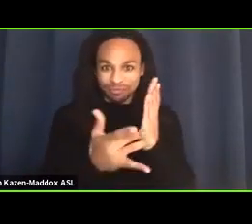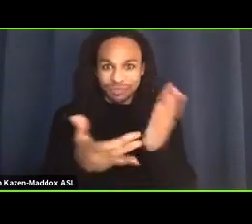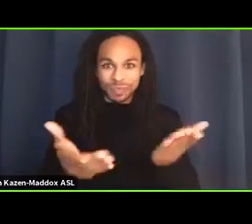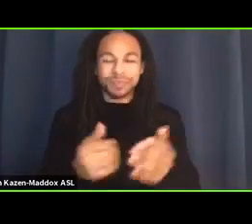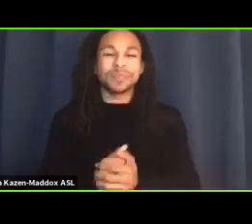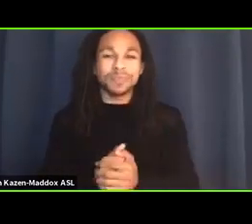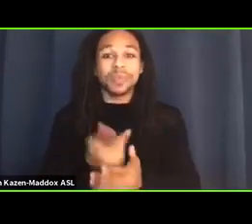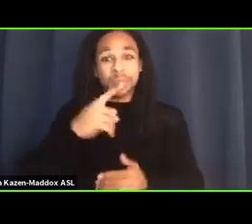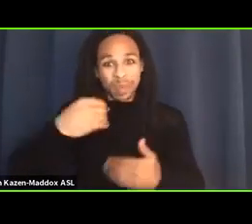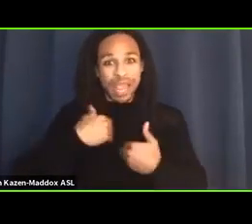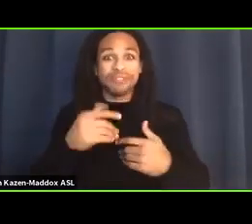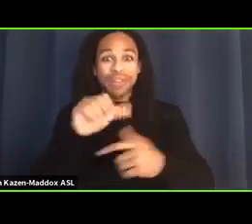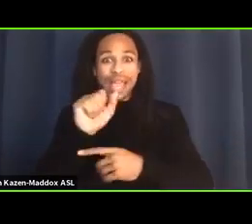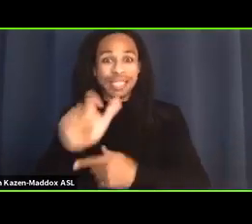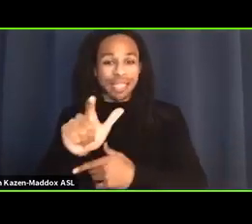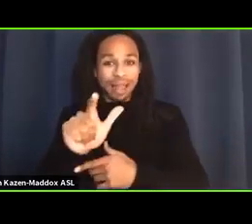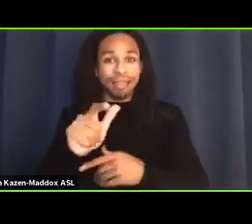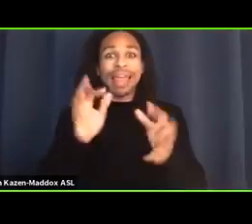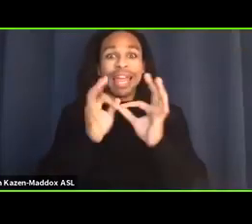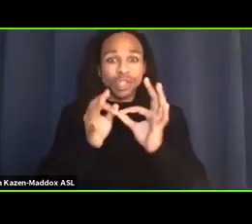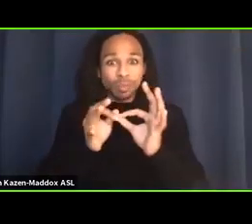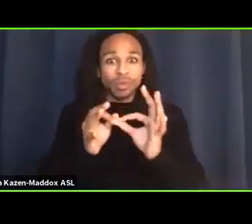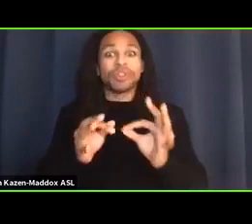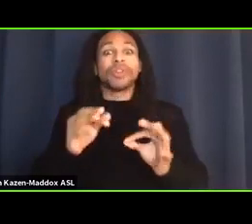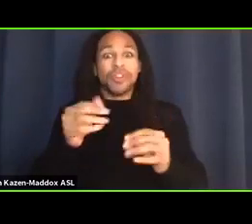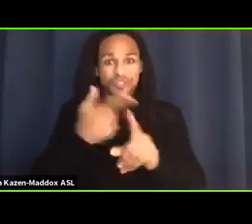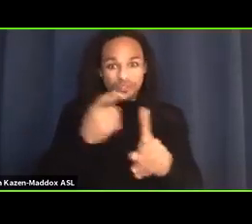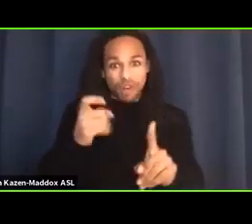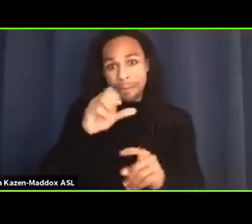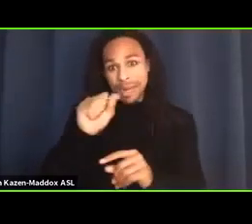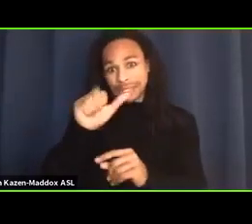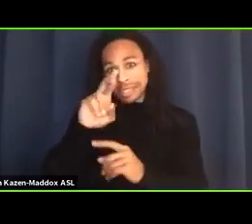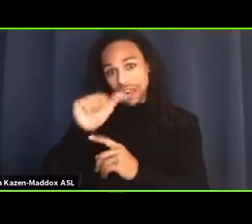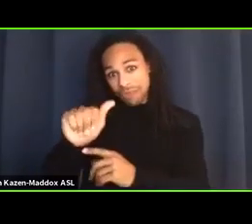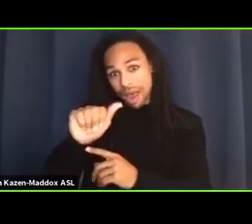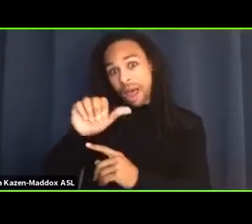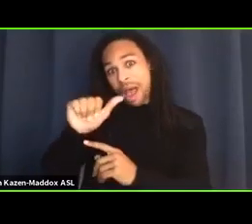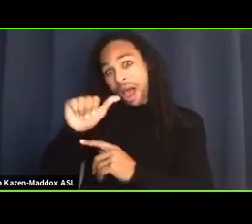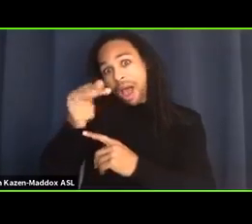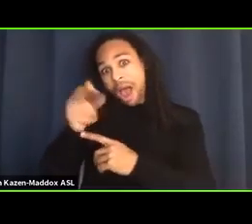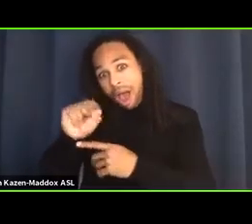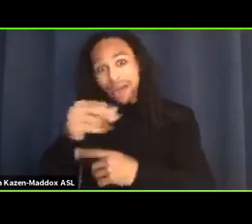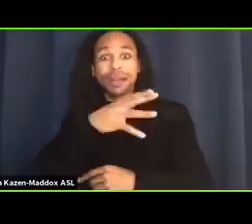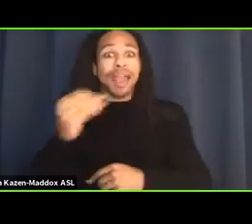working and living on Lenapehoking territory for 15 years now. First, thank you for joining